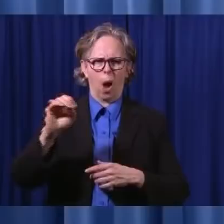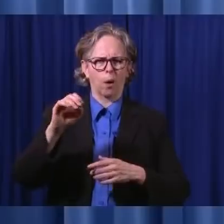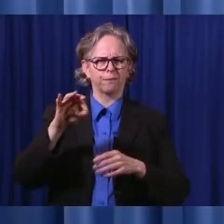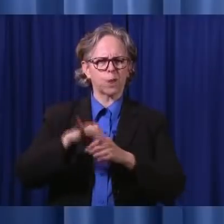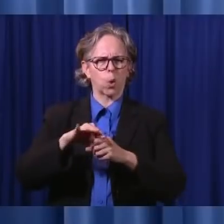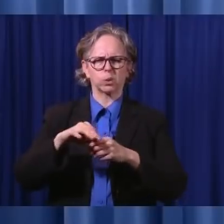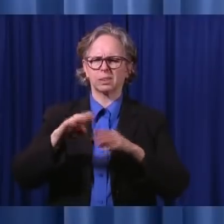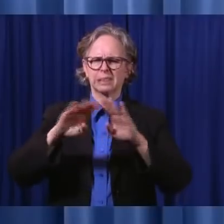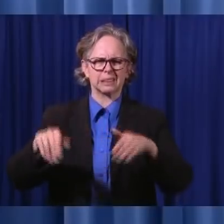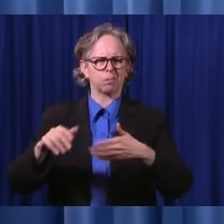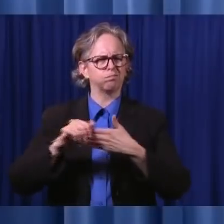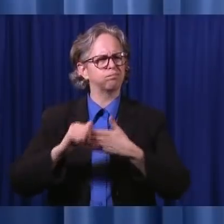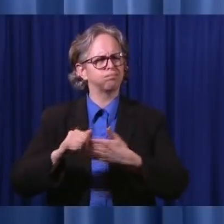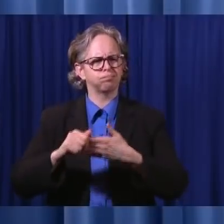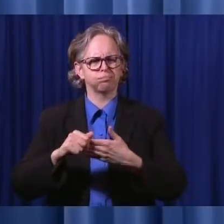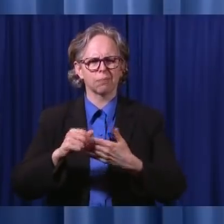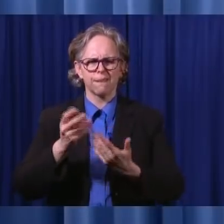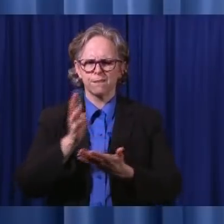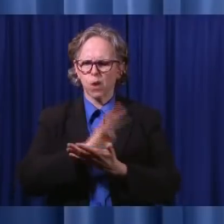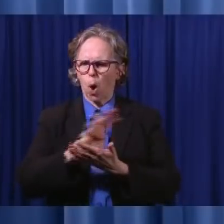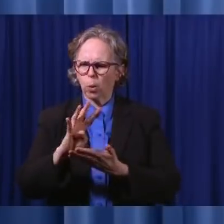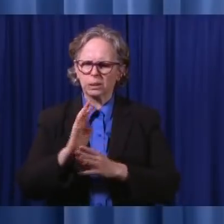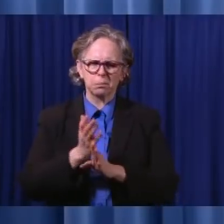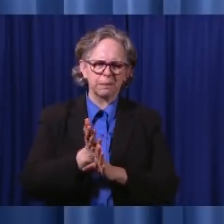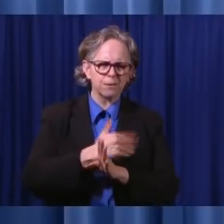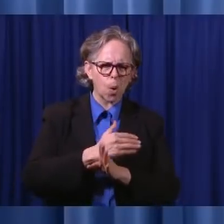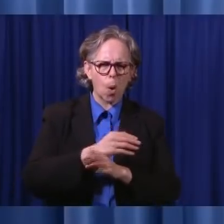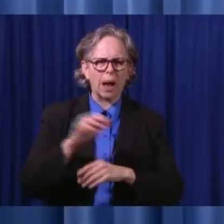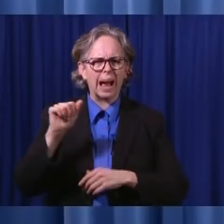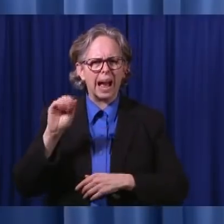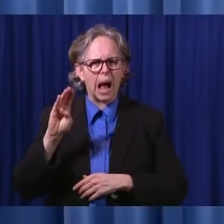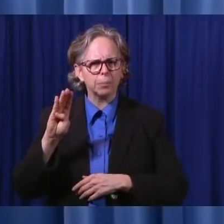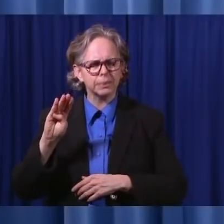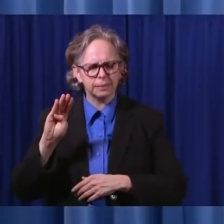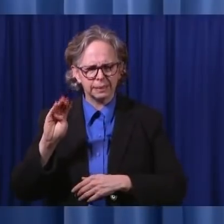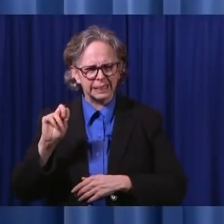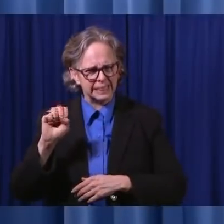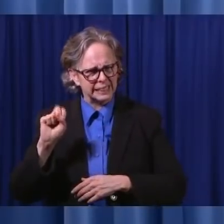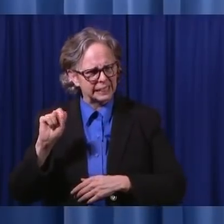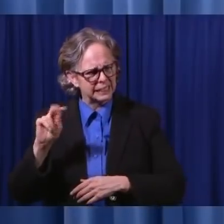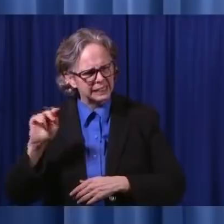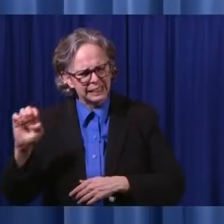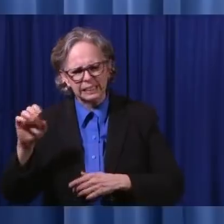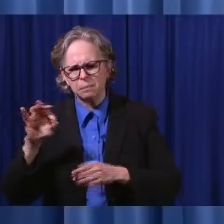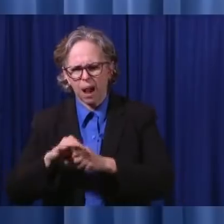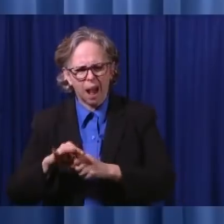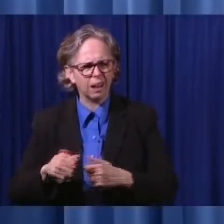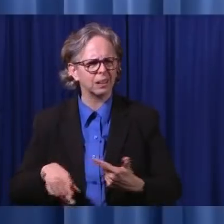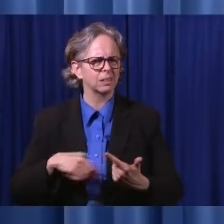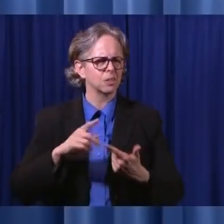ABSENTEE BALLOT S BALLOTS AND THAT'S NOT BY MAIL BUT OHIO IS A PRETTY OPEN VOTING SYSTEM IN THE SENSE